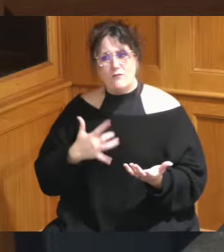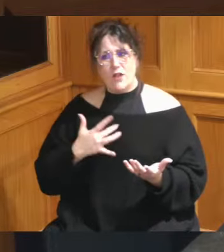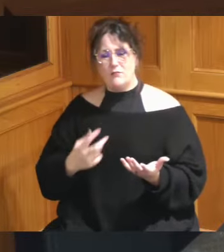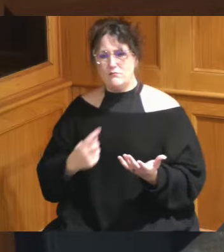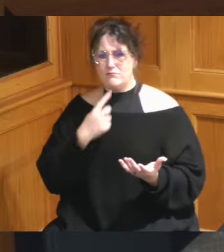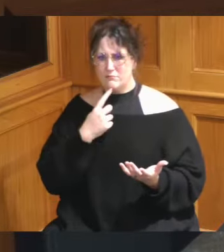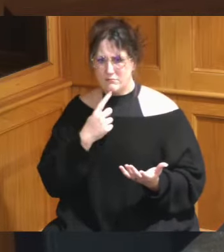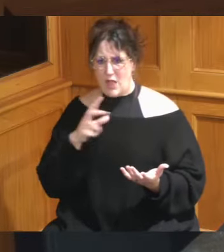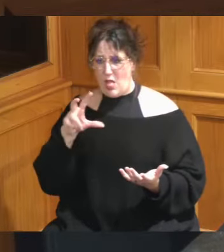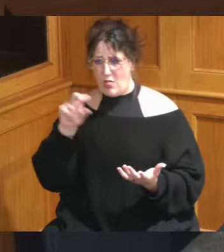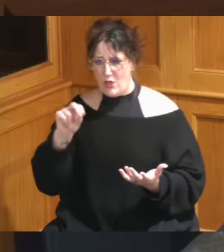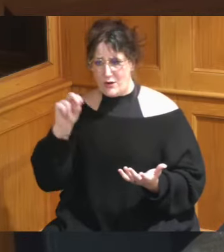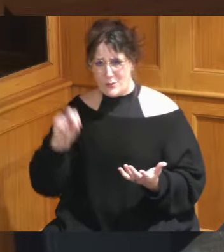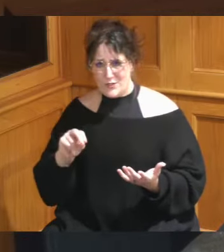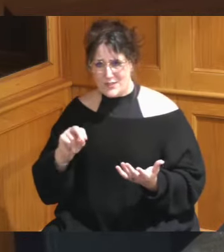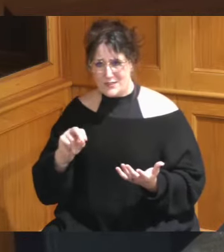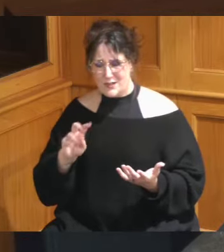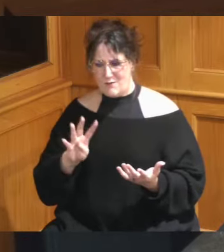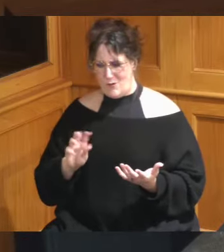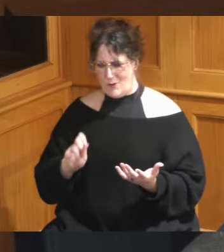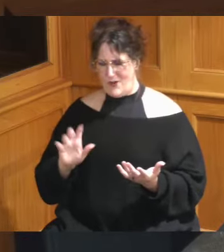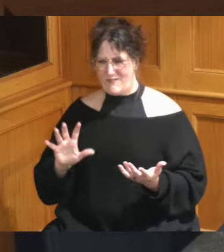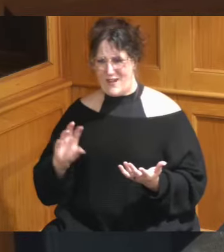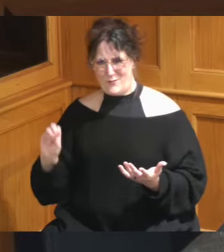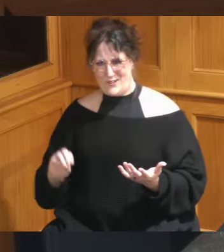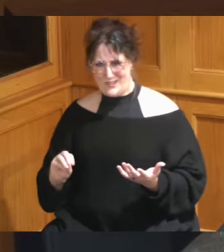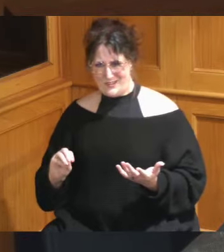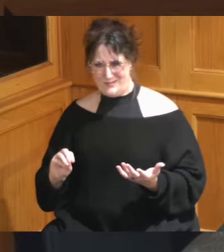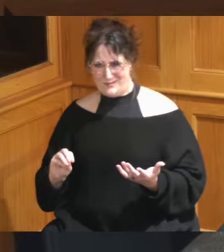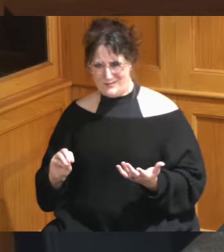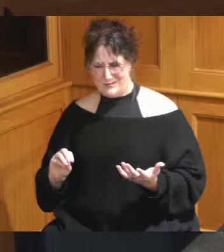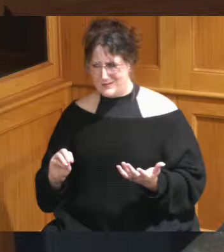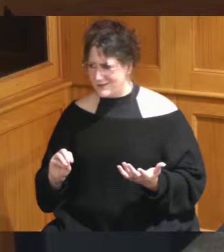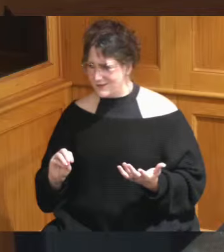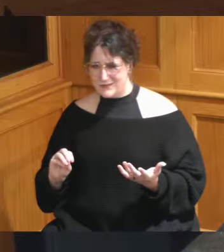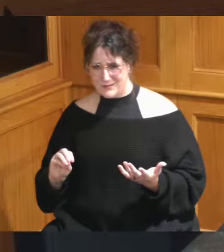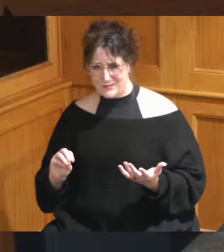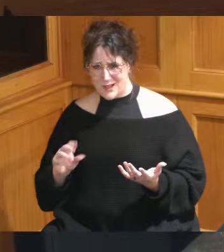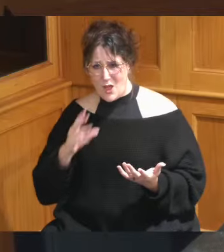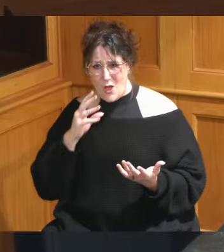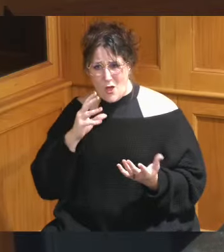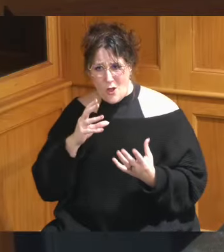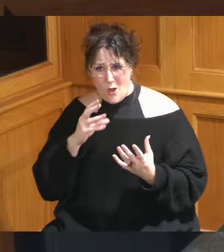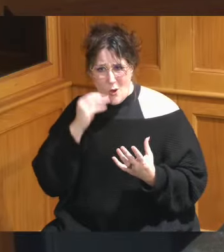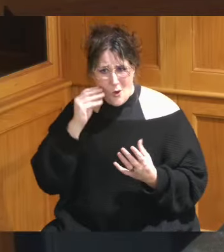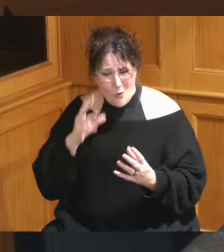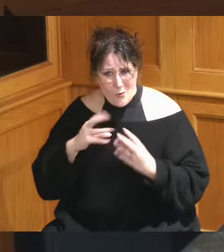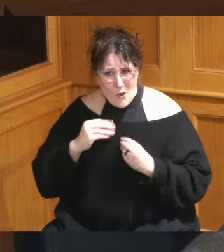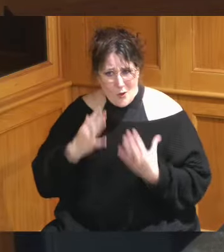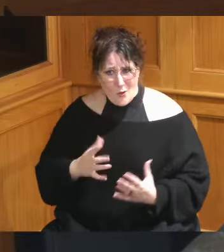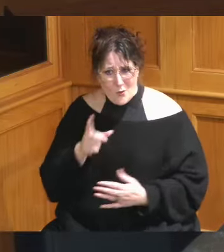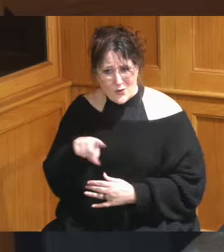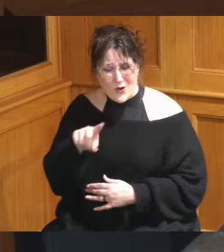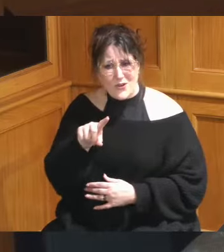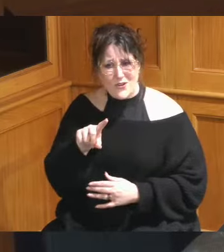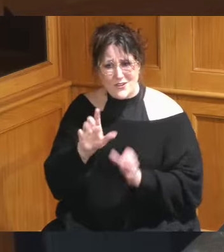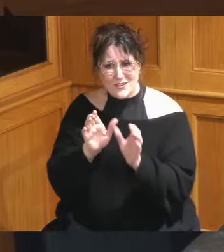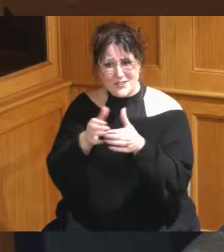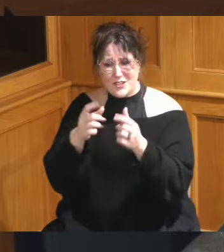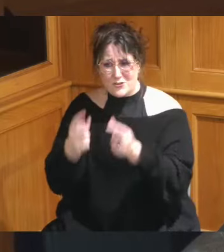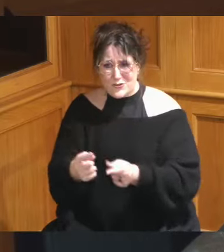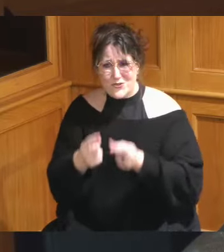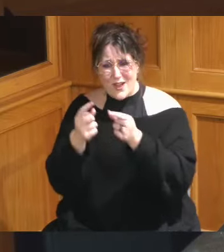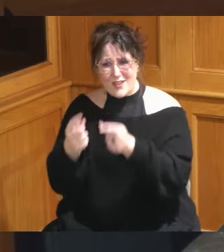from 30%. 4.5% when the homeowners are the ones that's struggling right now. They lose their home,